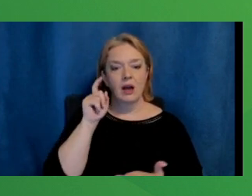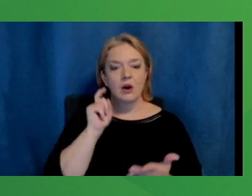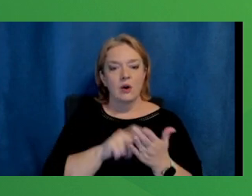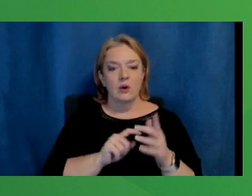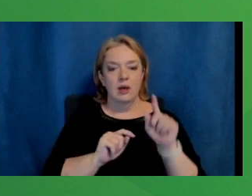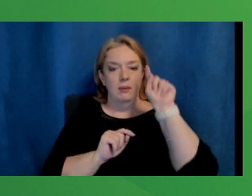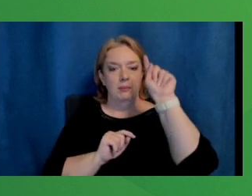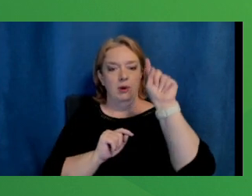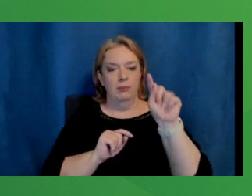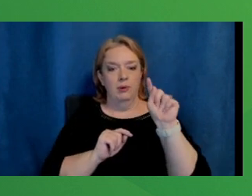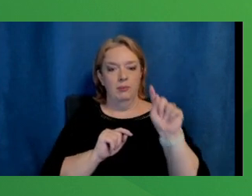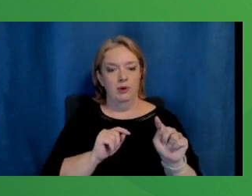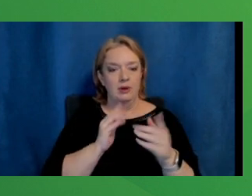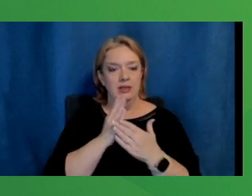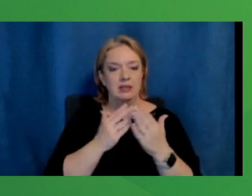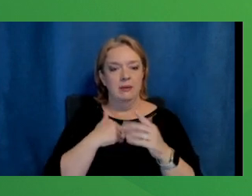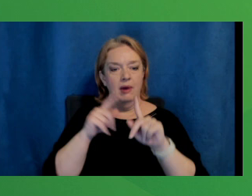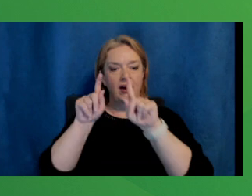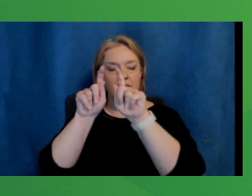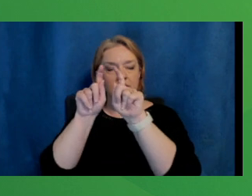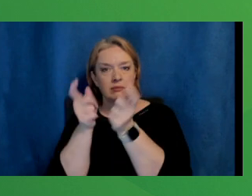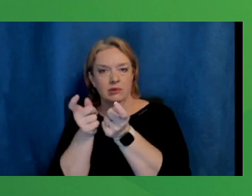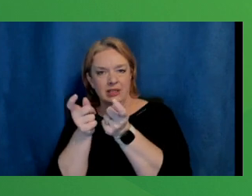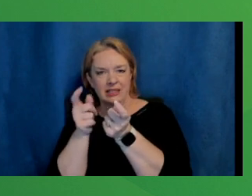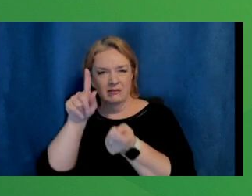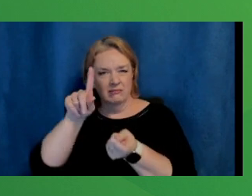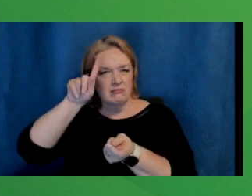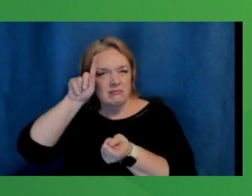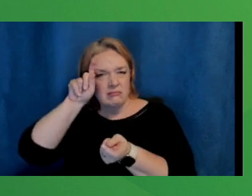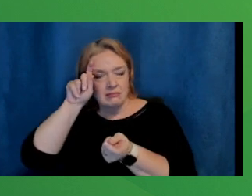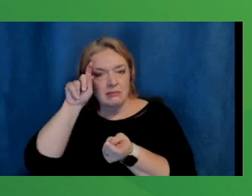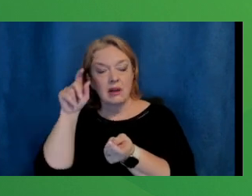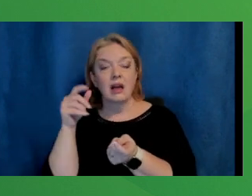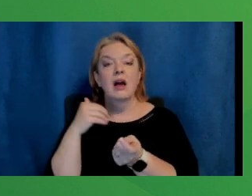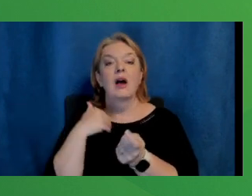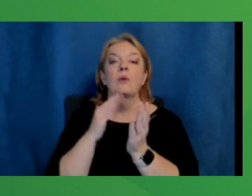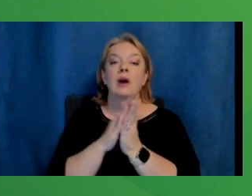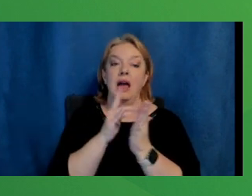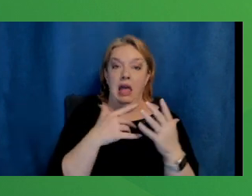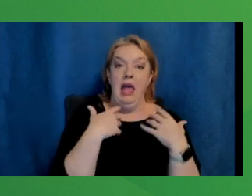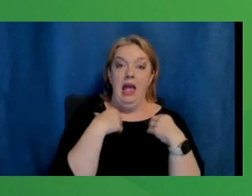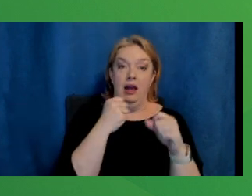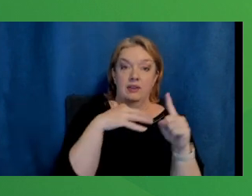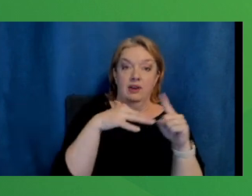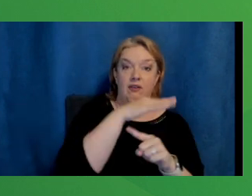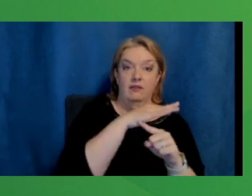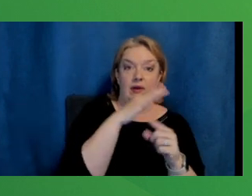part of the task was to match up these healthy environments with the sustainable goals. So,